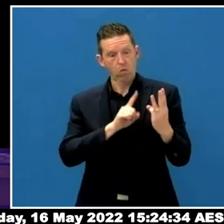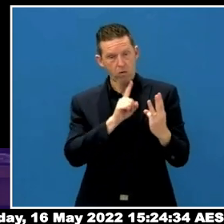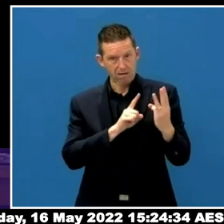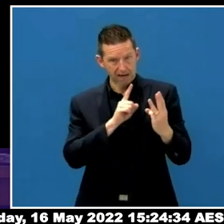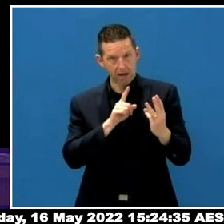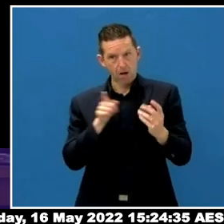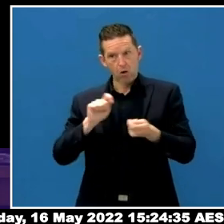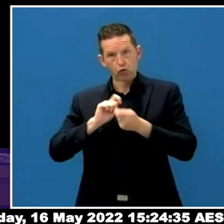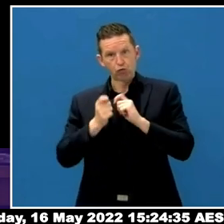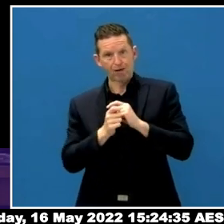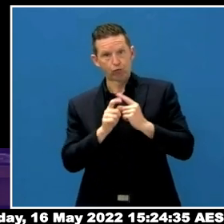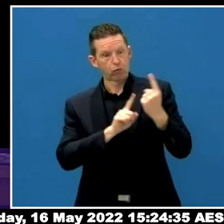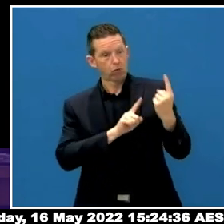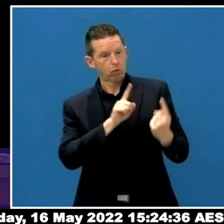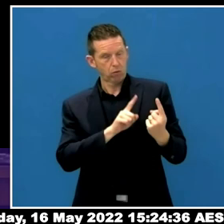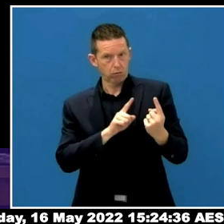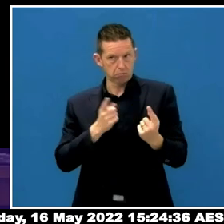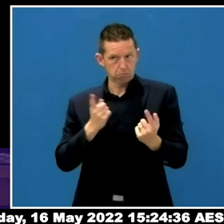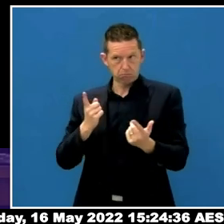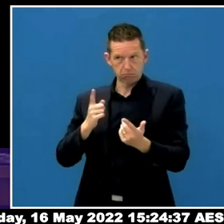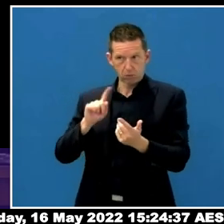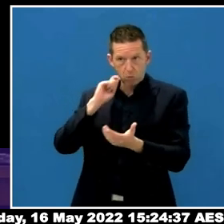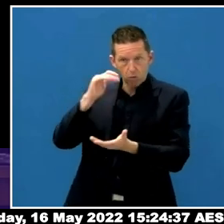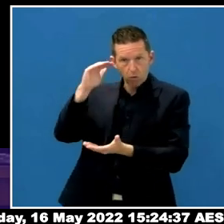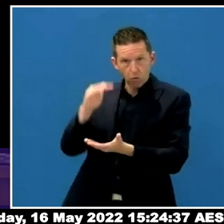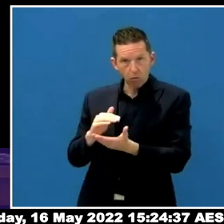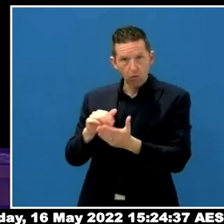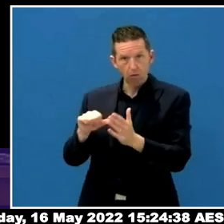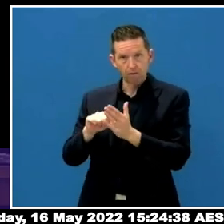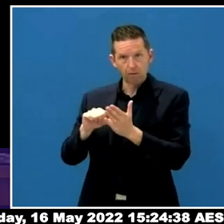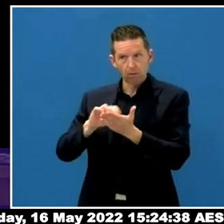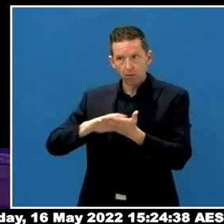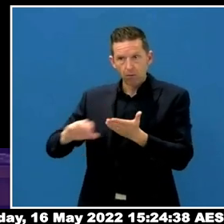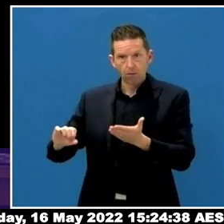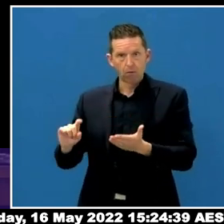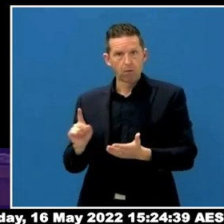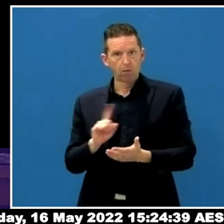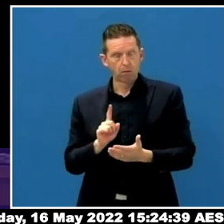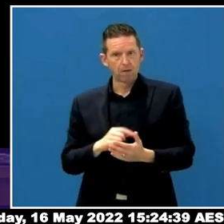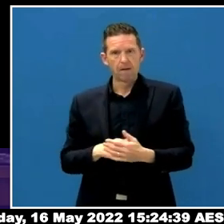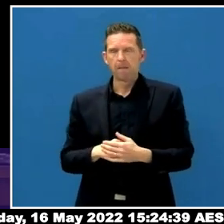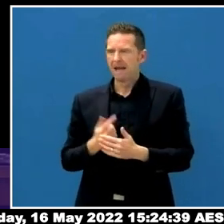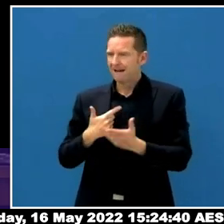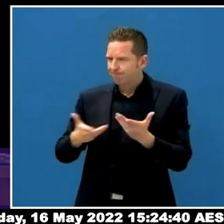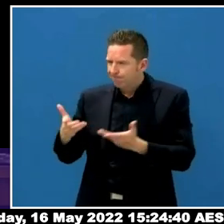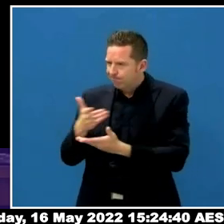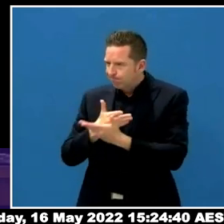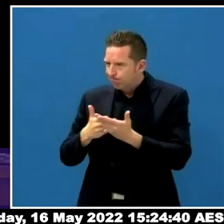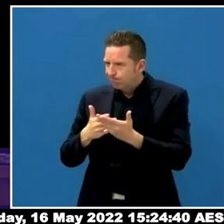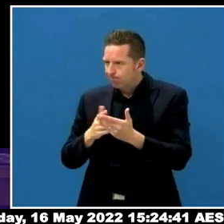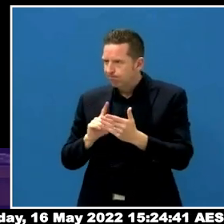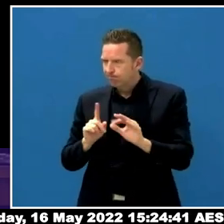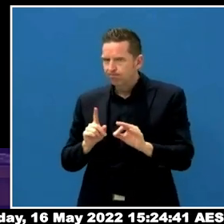And we decided that we were then going to put in for a review of his NDIS funds.